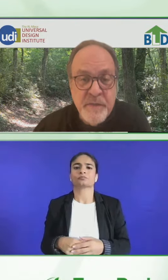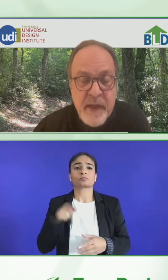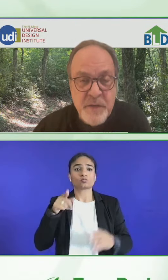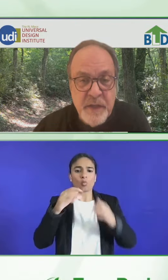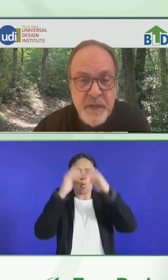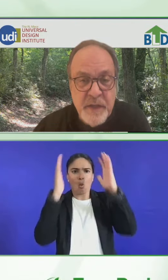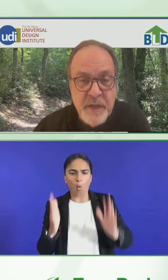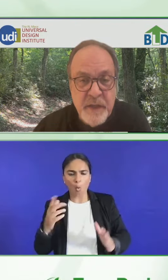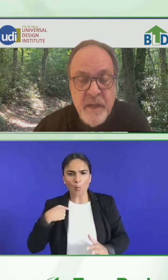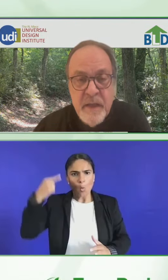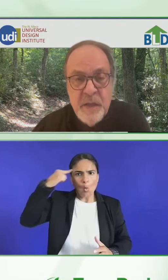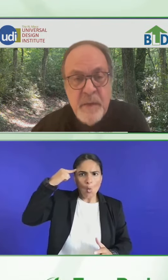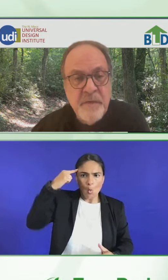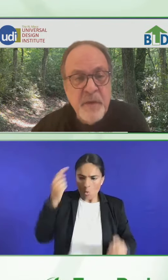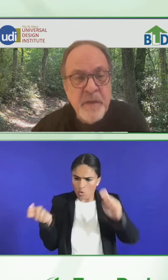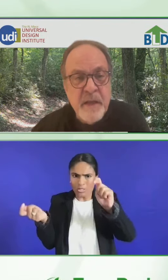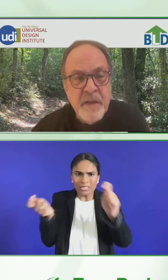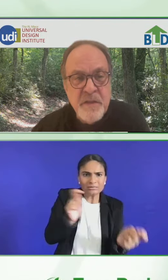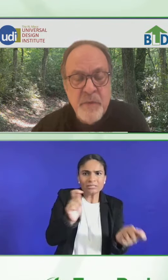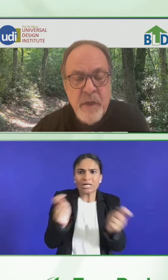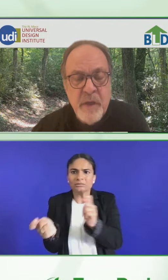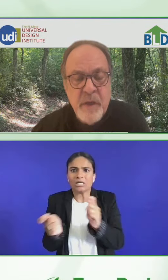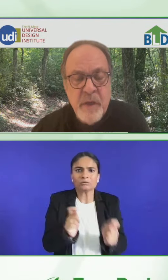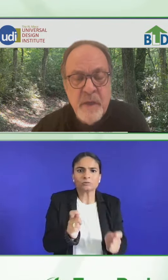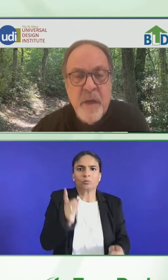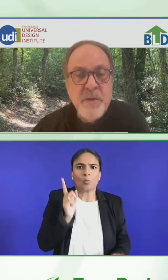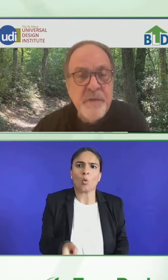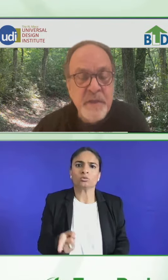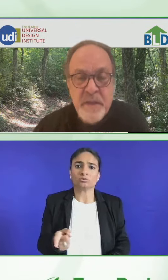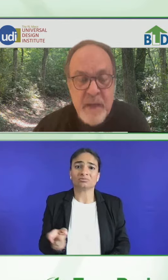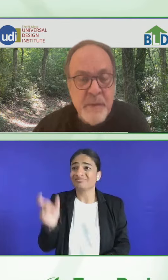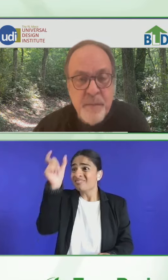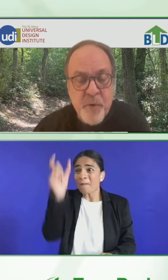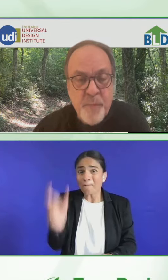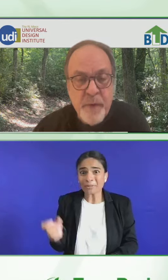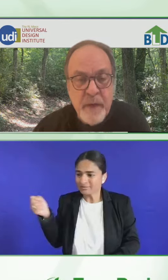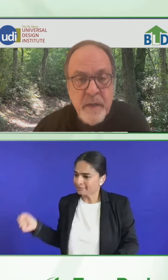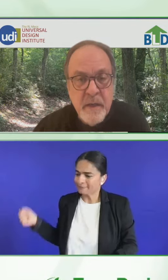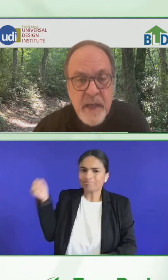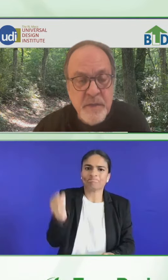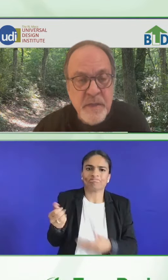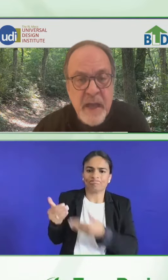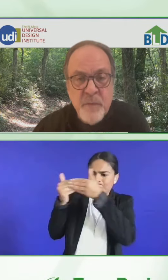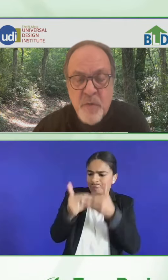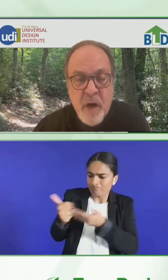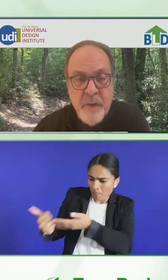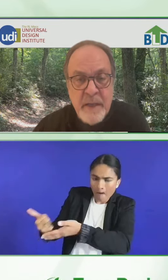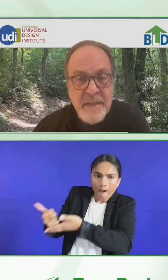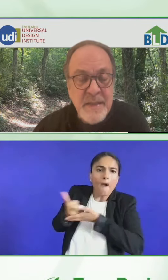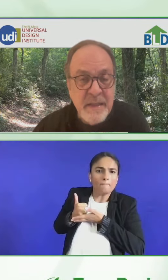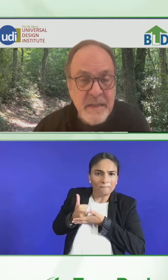of housing and you may be familiar with a lot of these, ground surfaces that may be appropriate outside, requiring assistance.